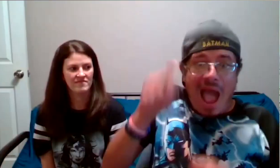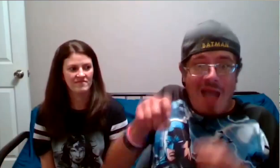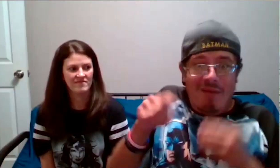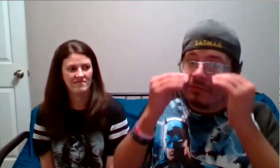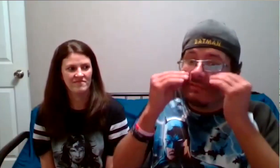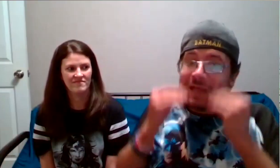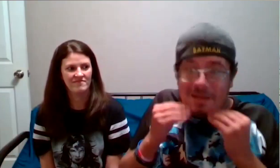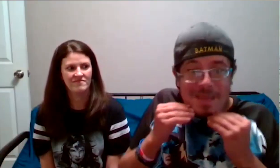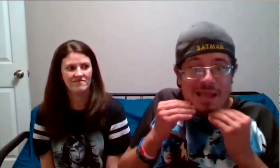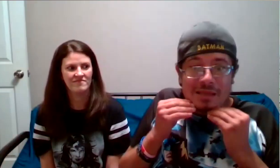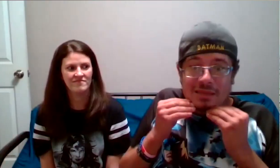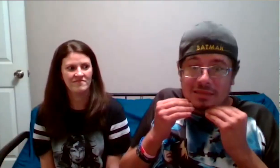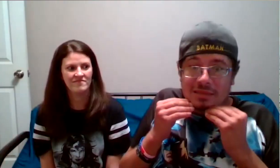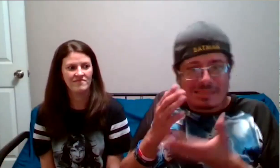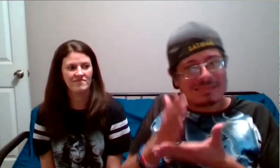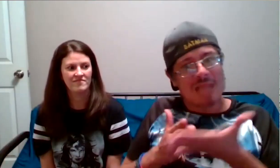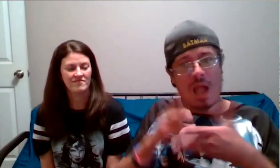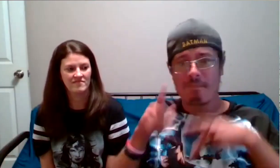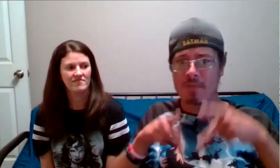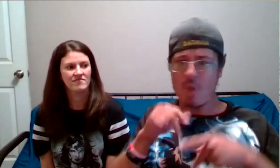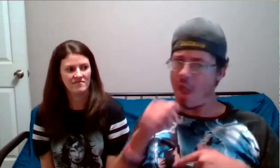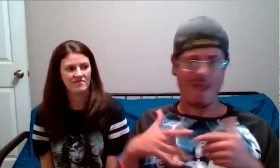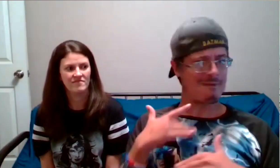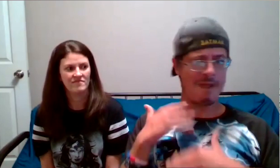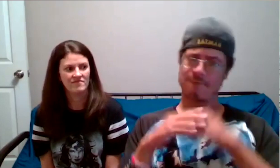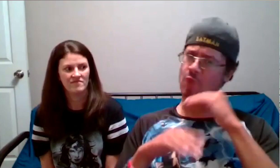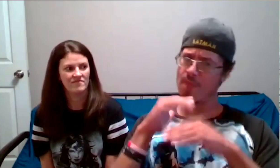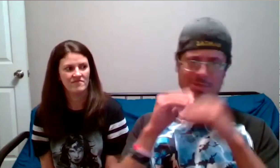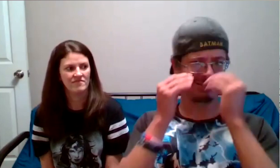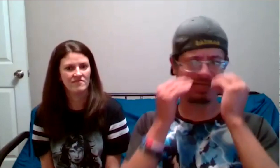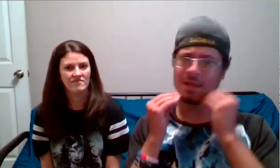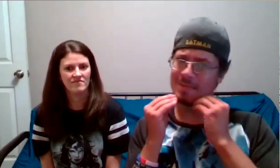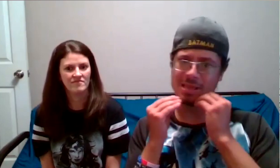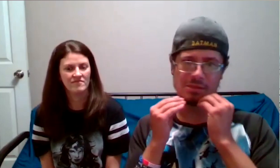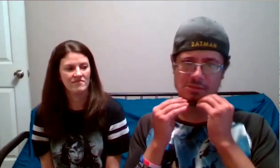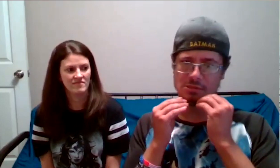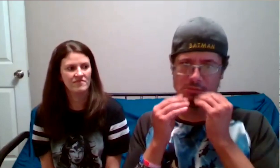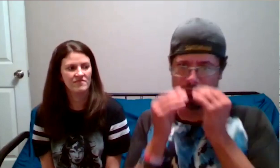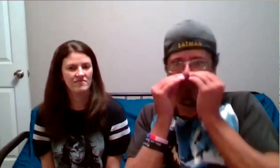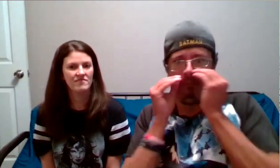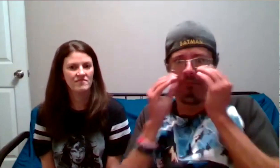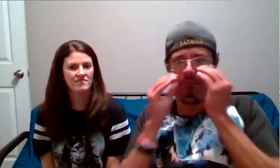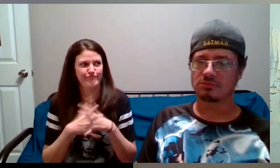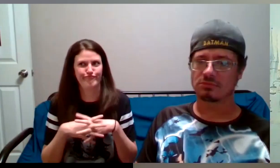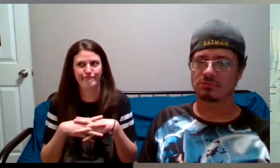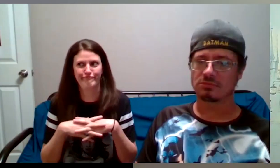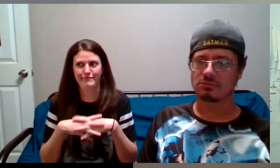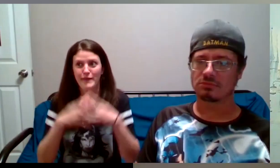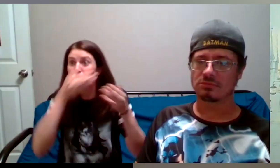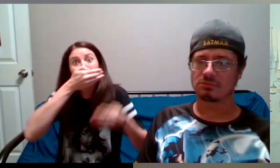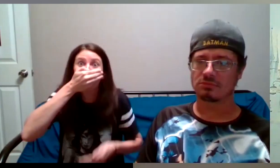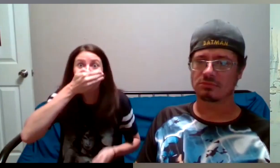and then they're uncomfortable to do that."(Melissa Campell, deaf person)"For me, I do a lot of lip reading and with a mask it's just really awkward.